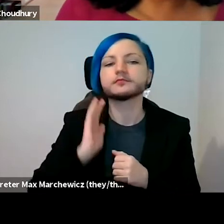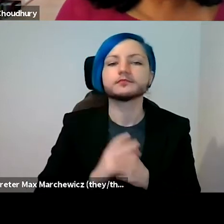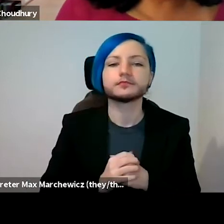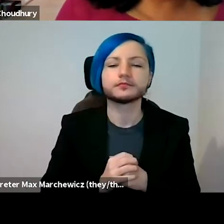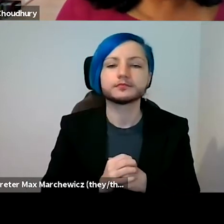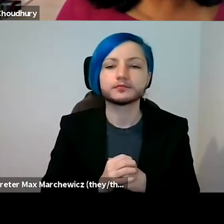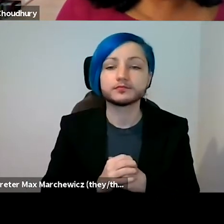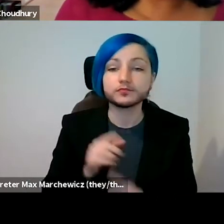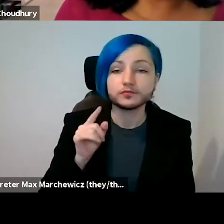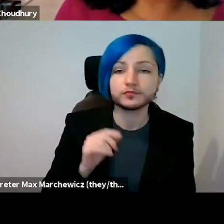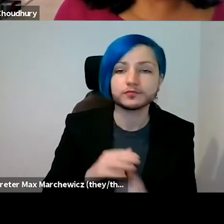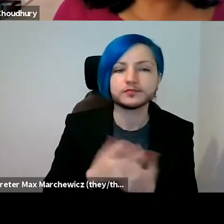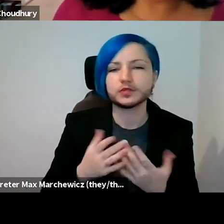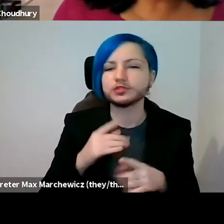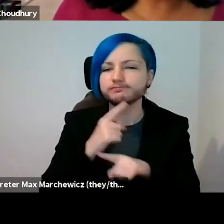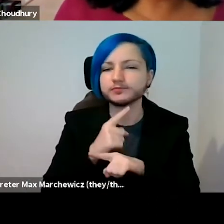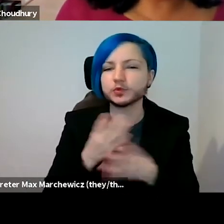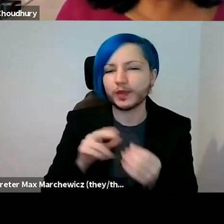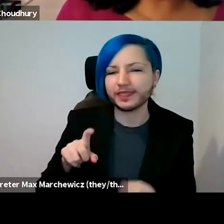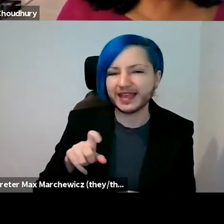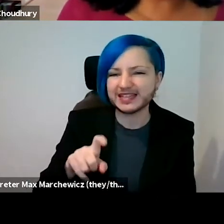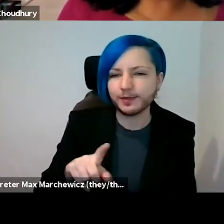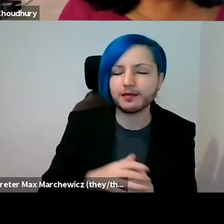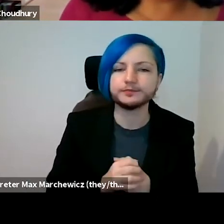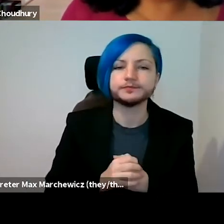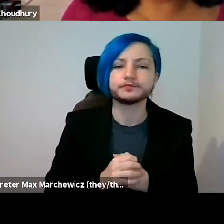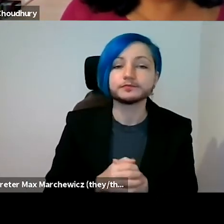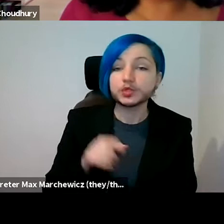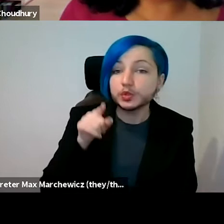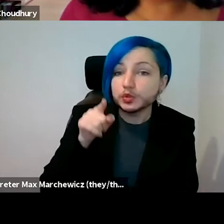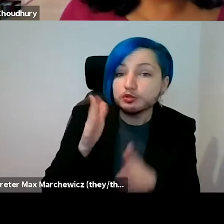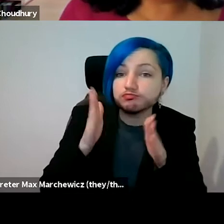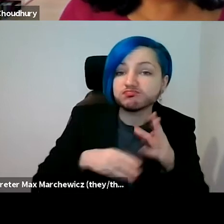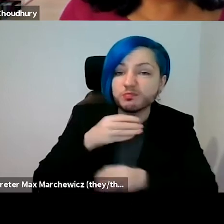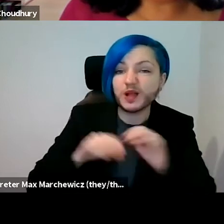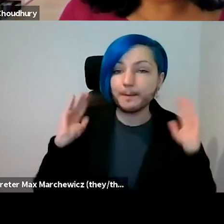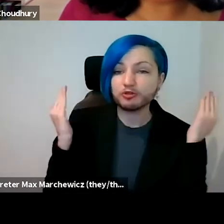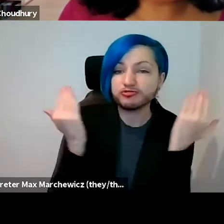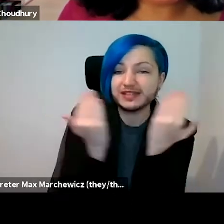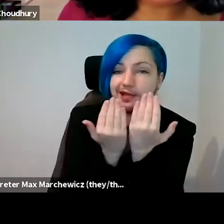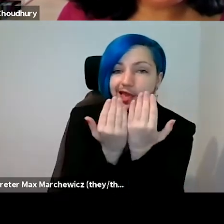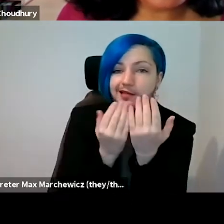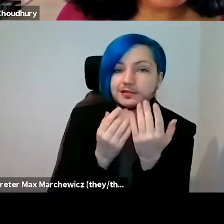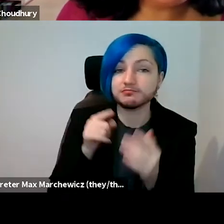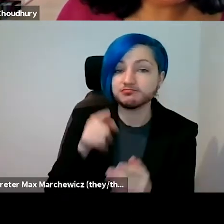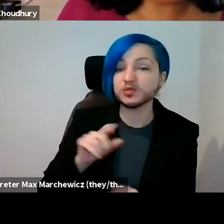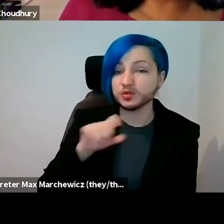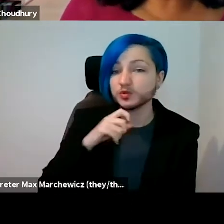"when you," she's talking to the Caterpillar, "'when you have to turn into a chrysalis, you'll feel a little bit queer, won't you?'